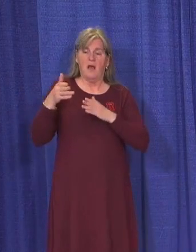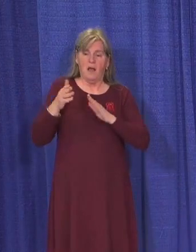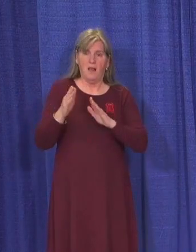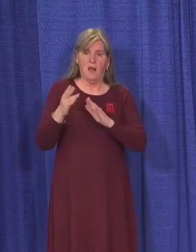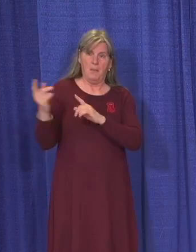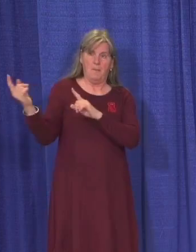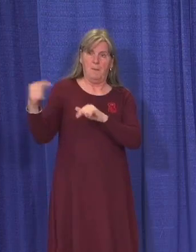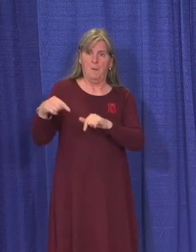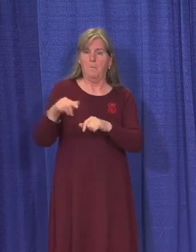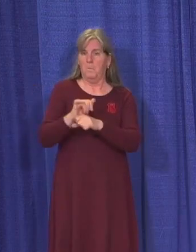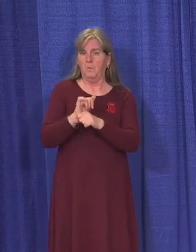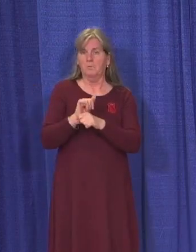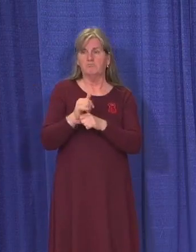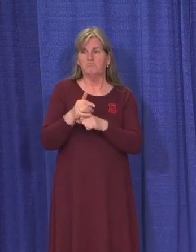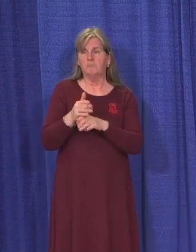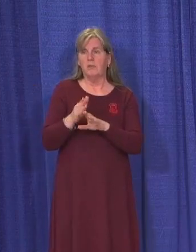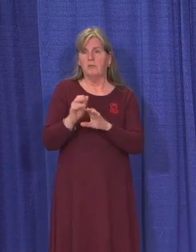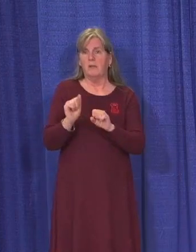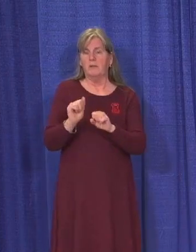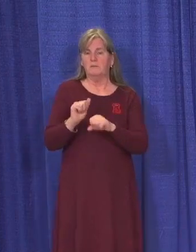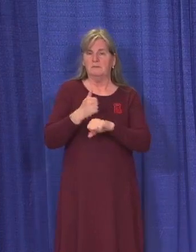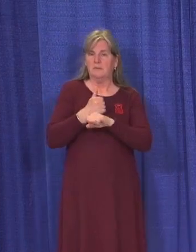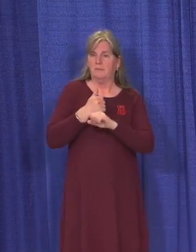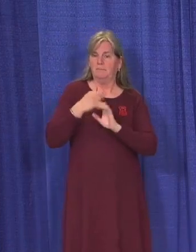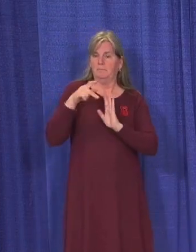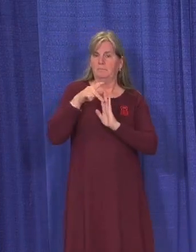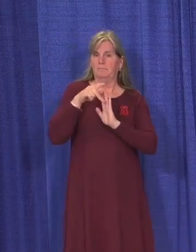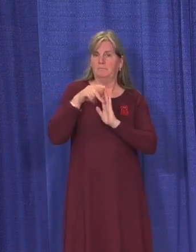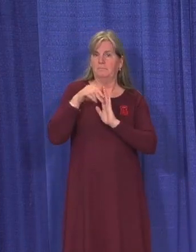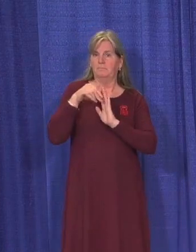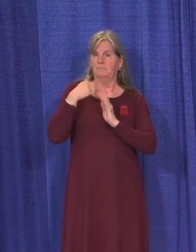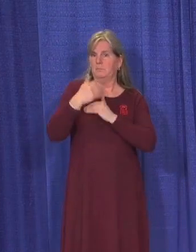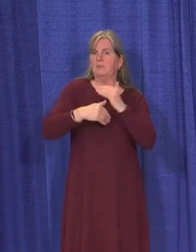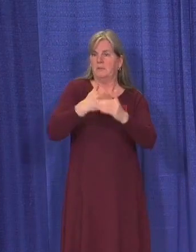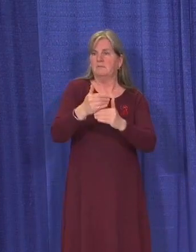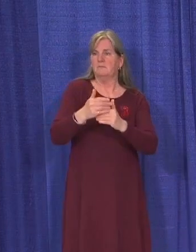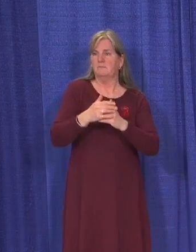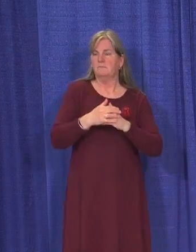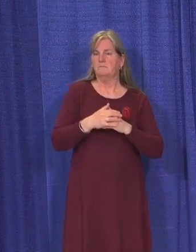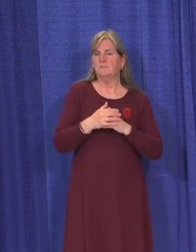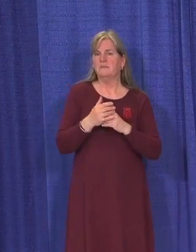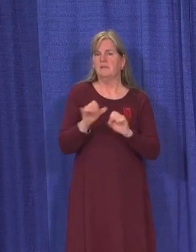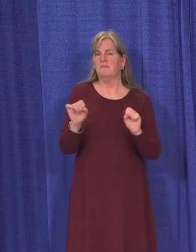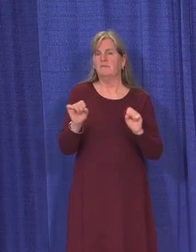people who are critical workers and if we were in a wildfire situation needing outside